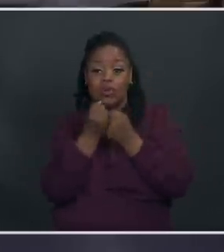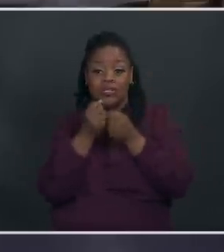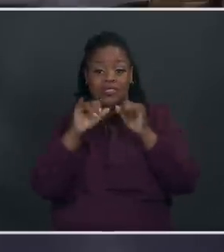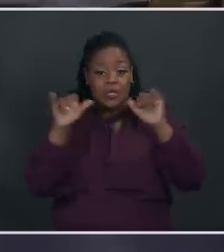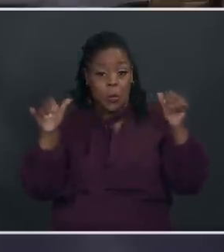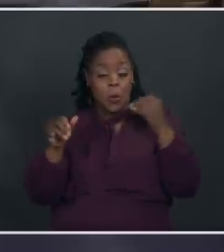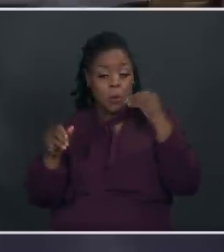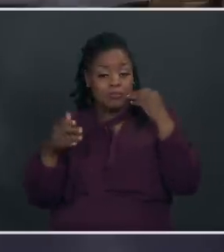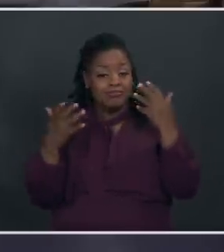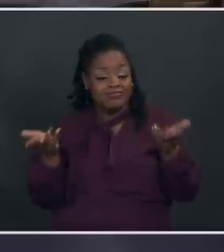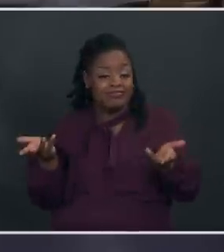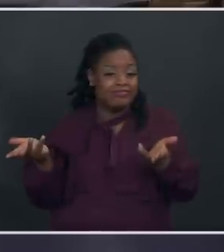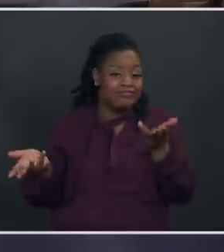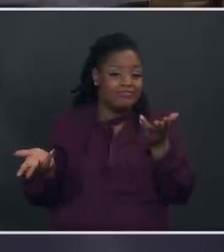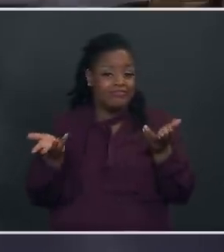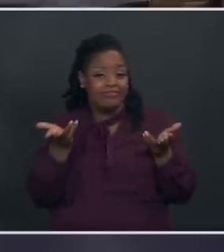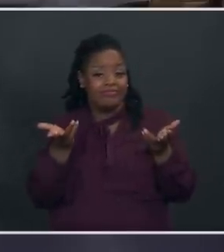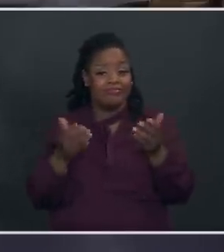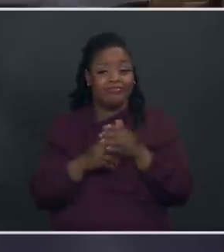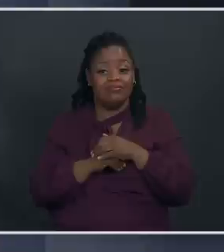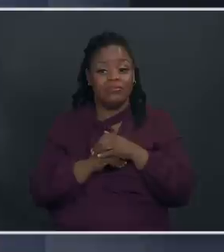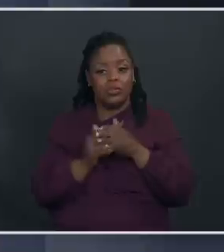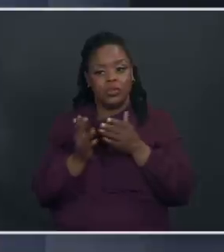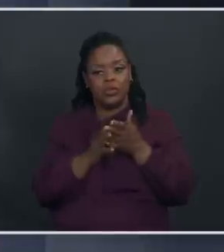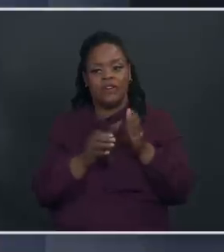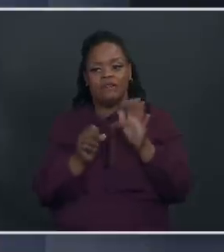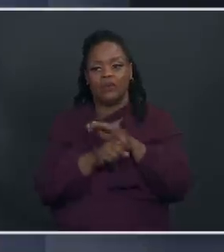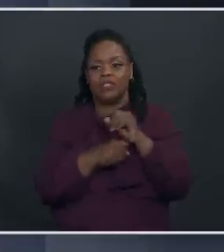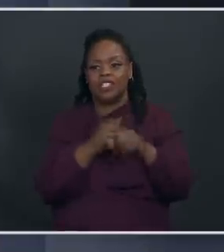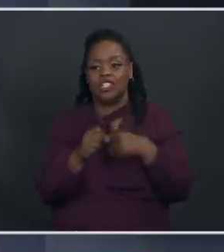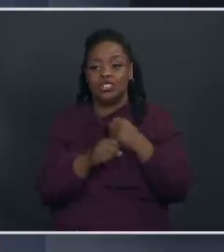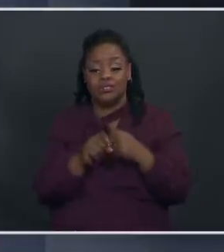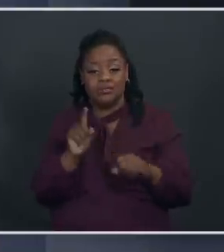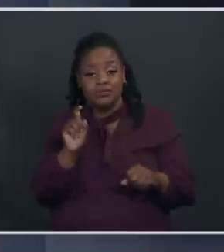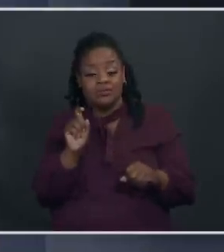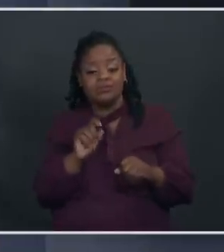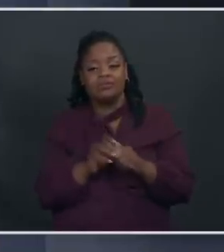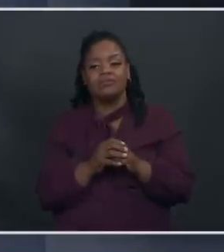learning continuing through this entire school year? Ms. Psaki: Well, I think the President recognizes,